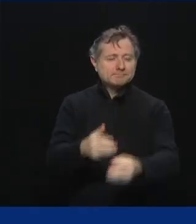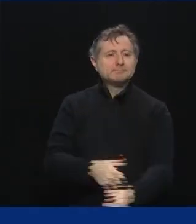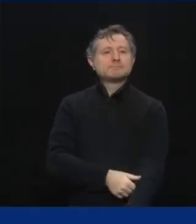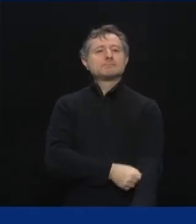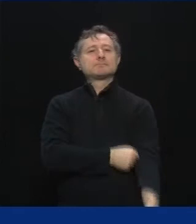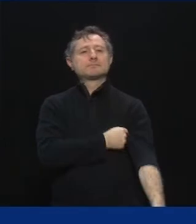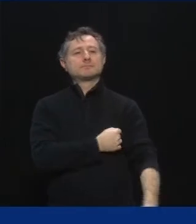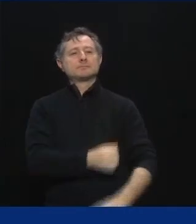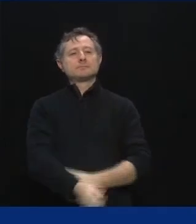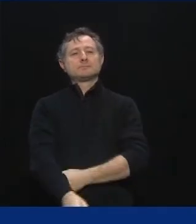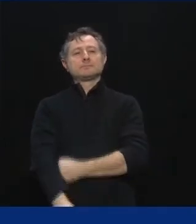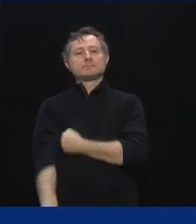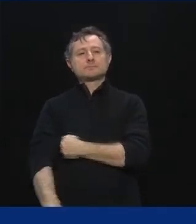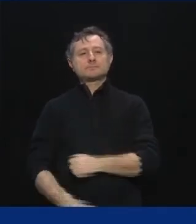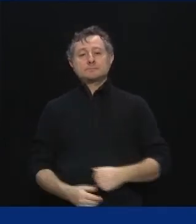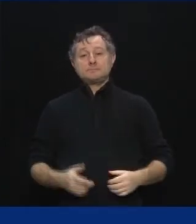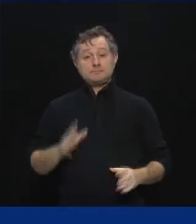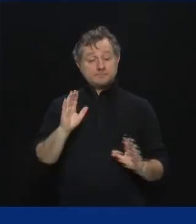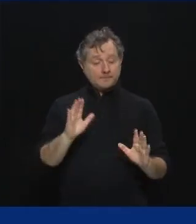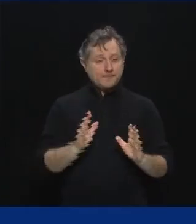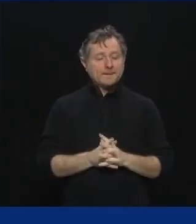WE MAY BE INCENTIVIZING OPPORTUNITIES TO CONTINUE THE